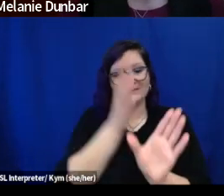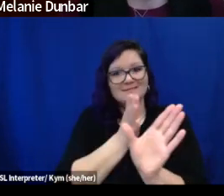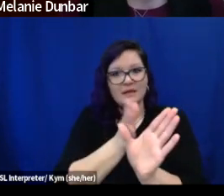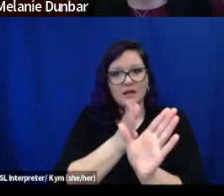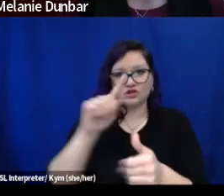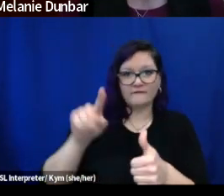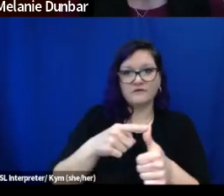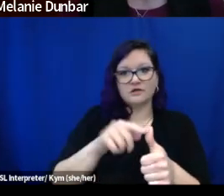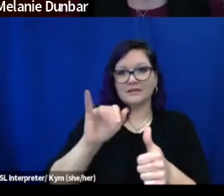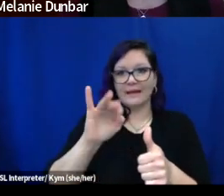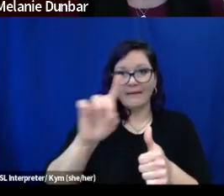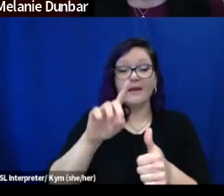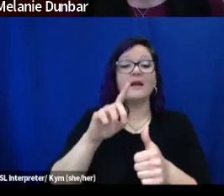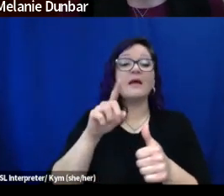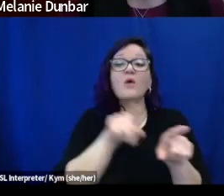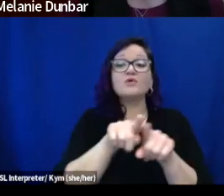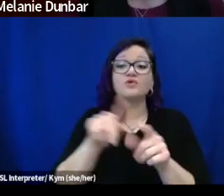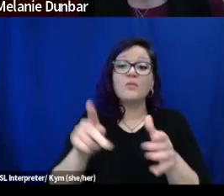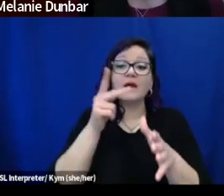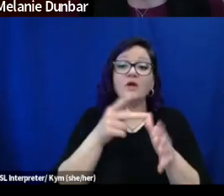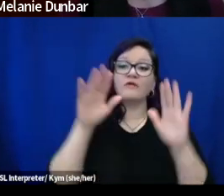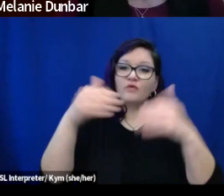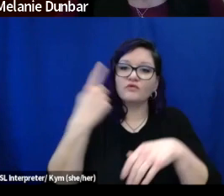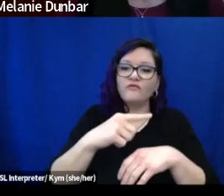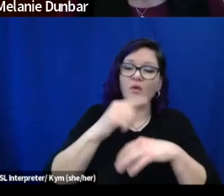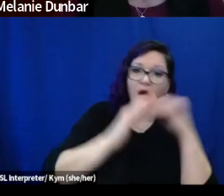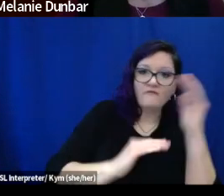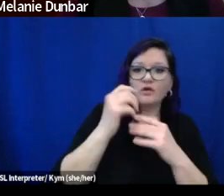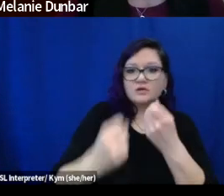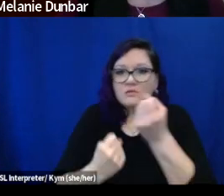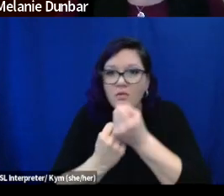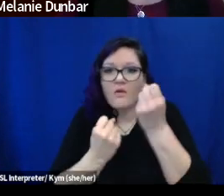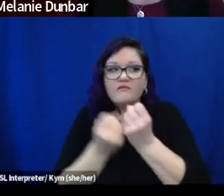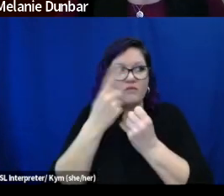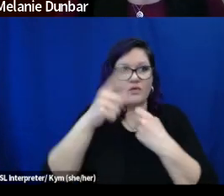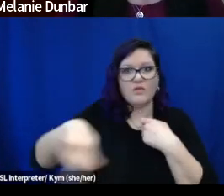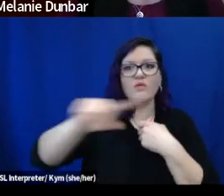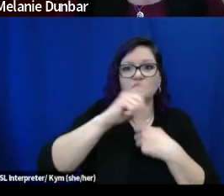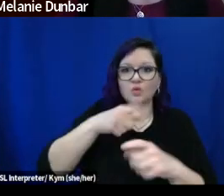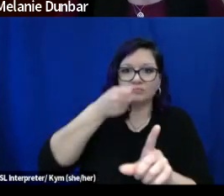and are primarily focused on comfort and support of those impacted by crises and disasters.